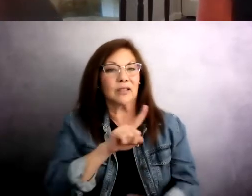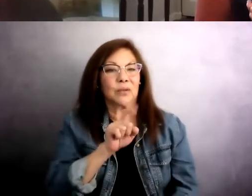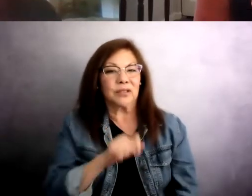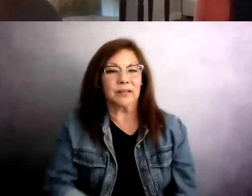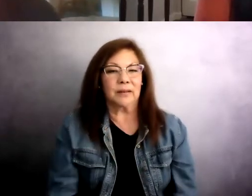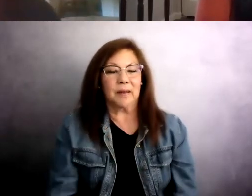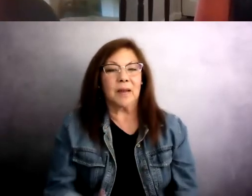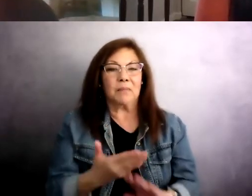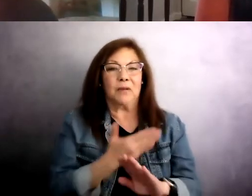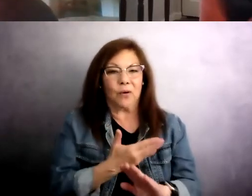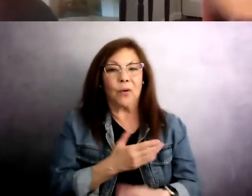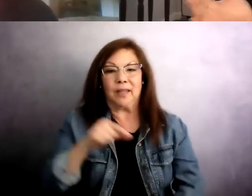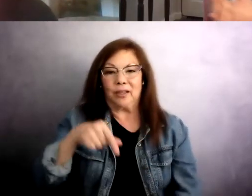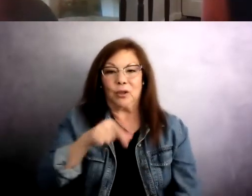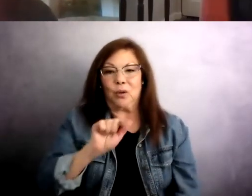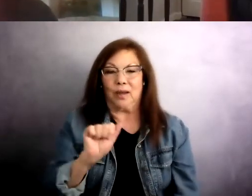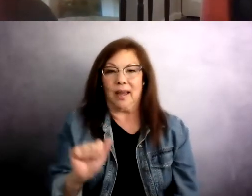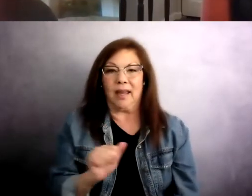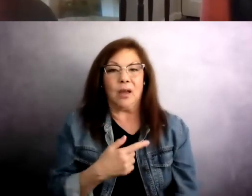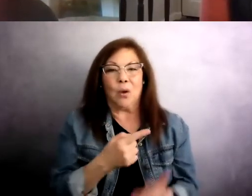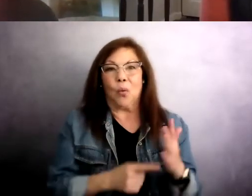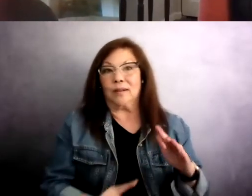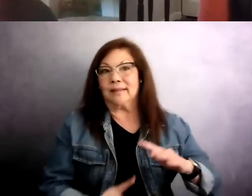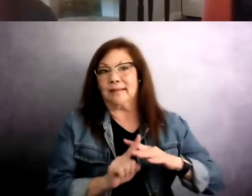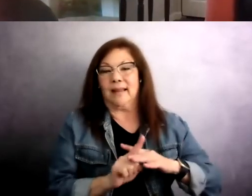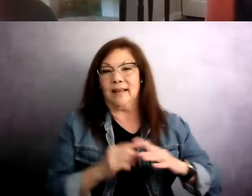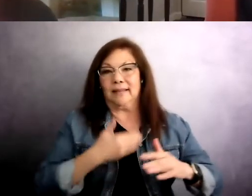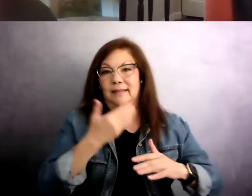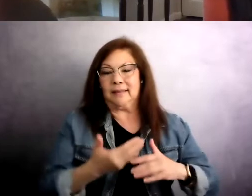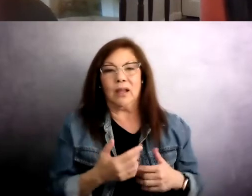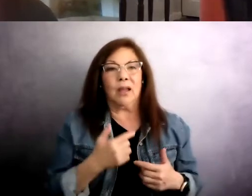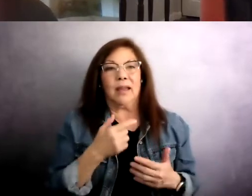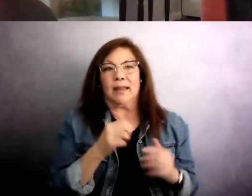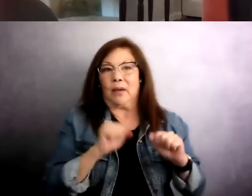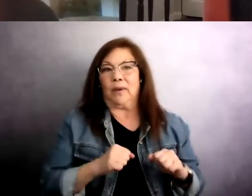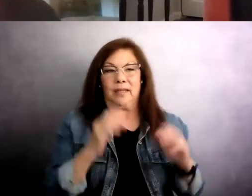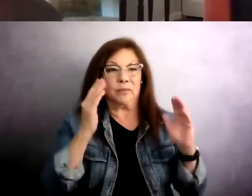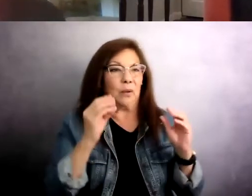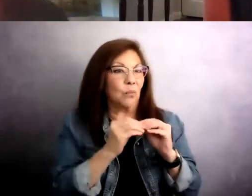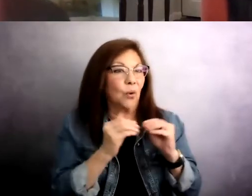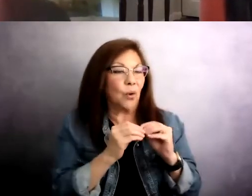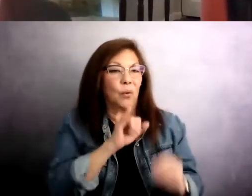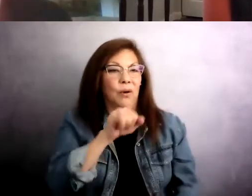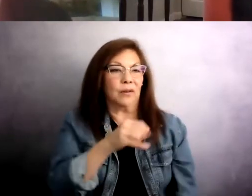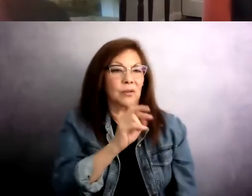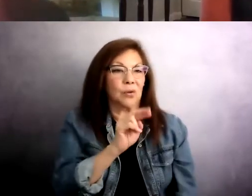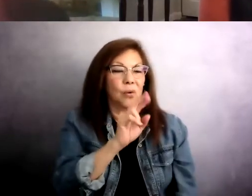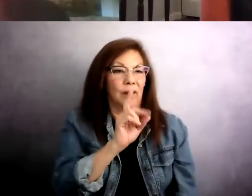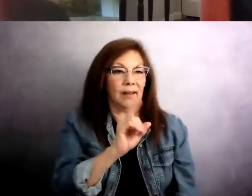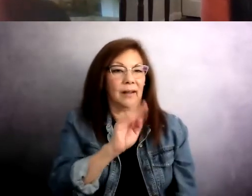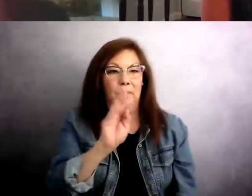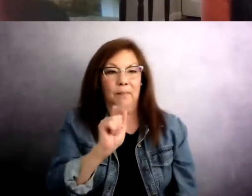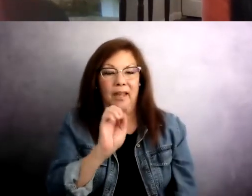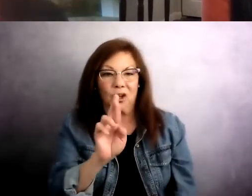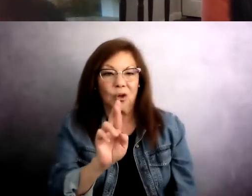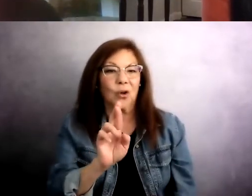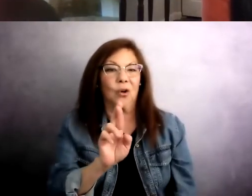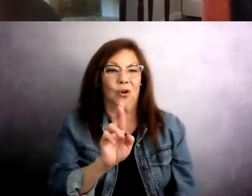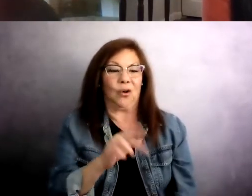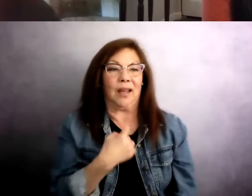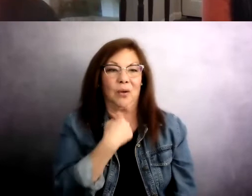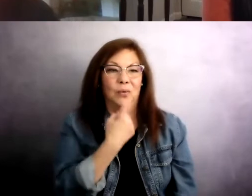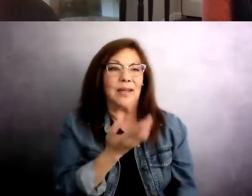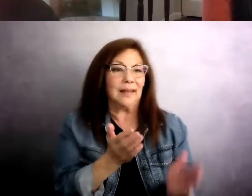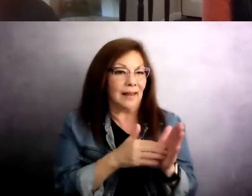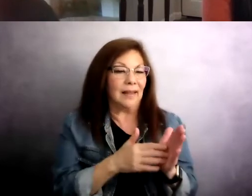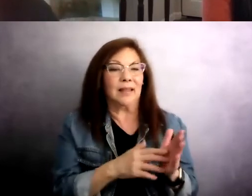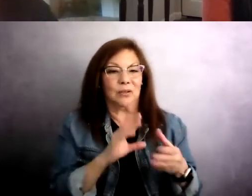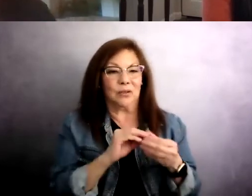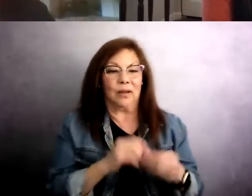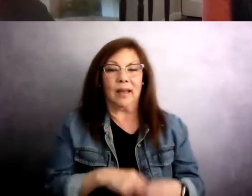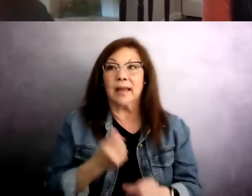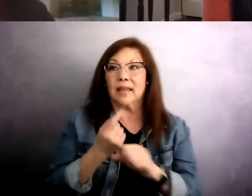I have for you, before we get to the Q&A, his was coming up next? Can we expect more